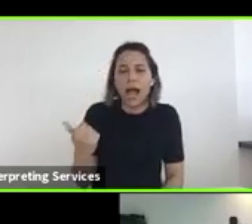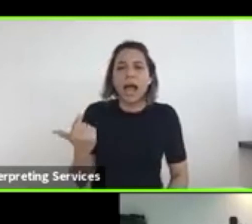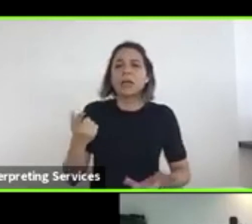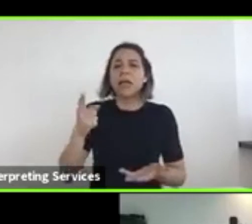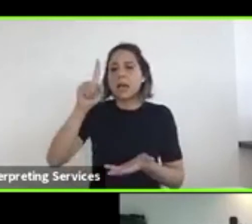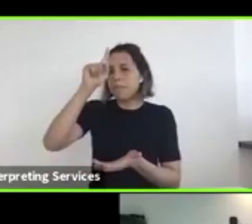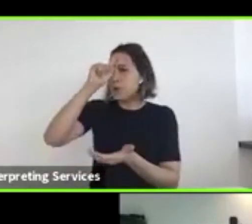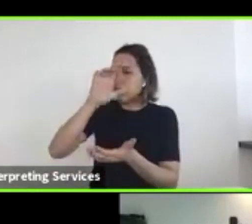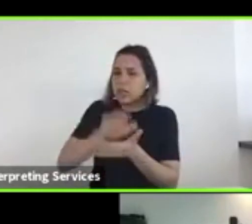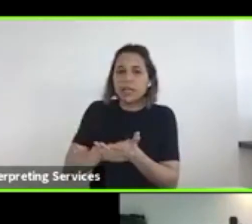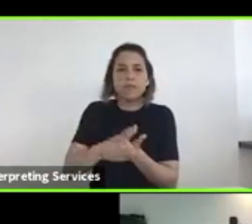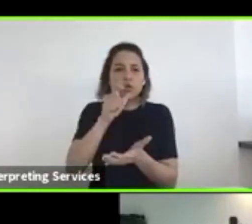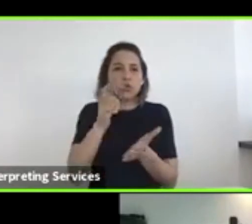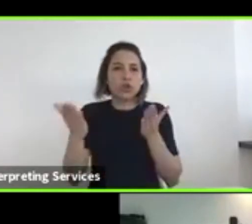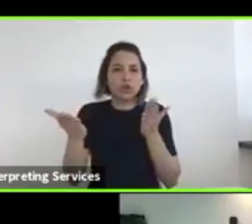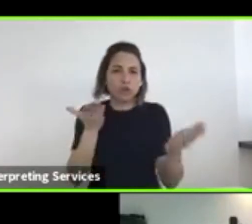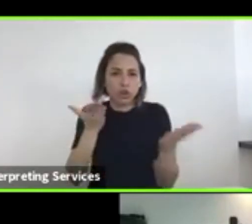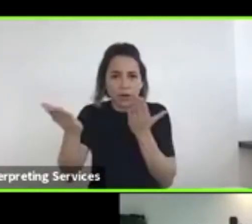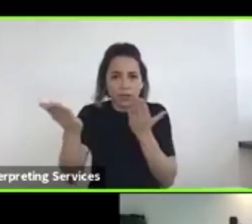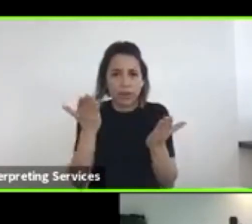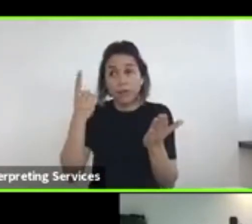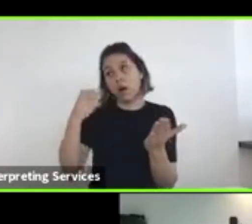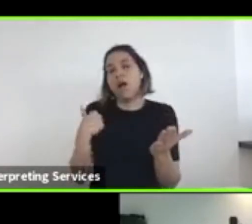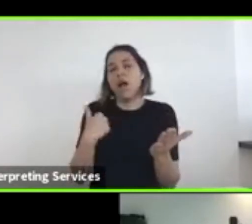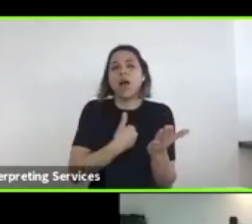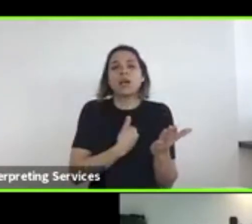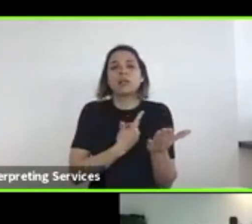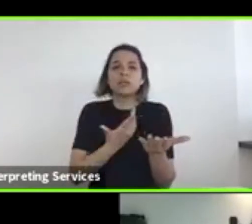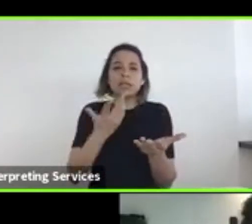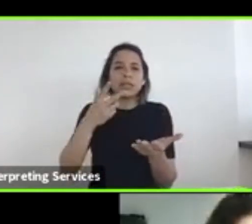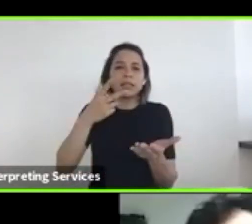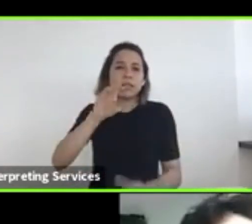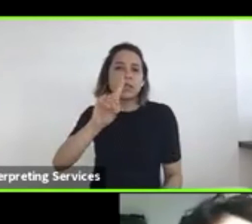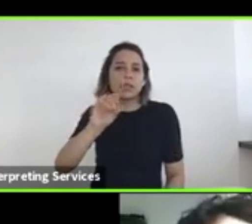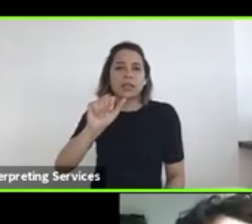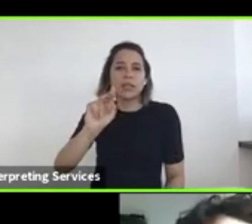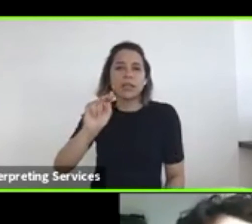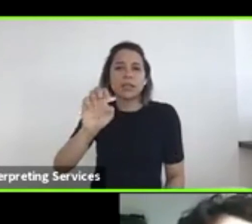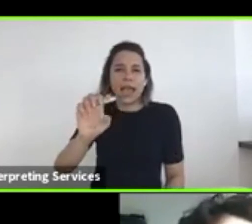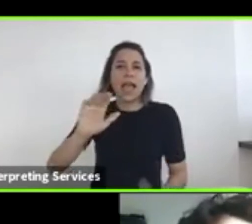IN OUR CASE, THE DANCE COMMUNITY -- AND THAT, TO ME, THAT ACTION, WAS